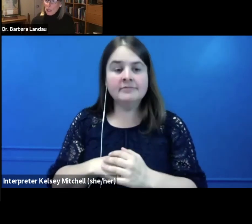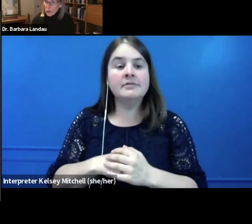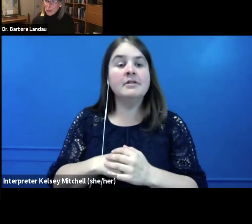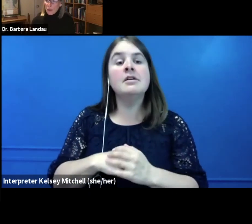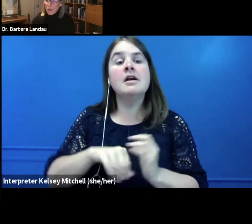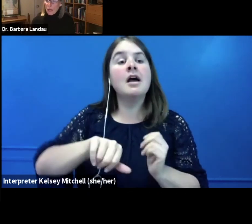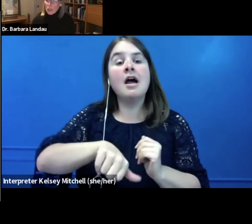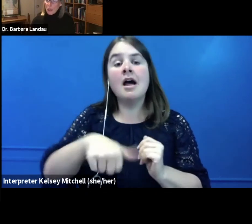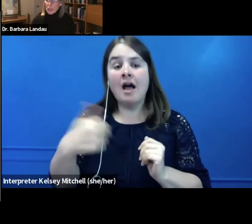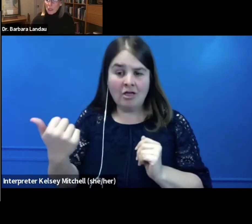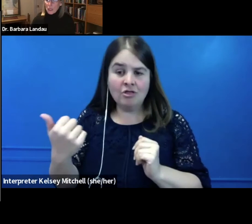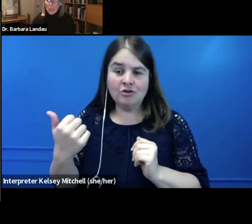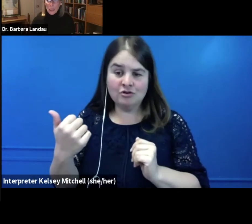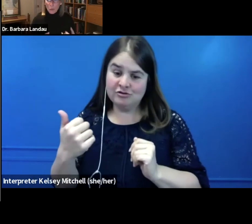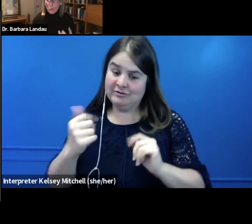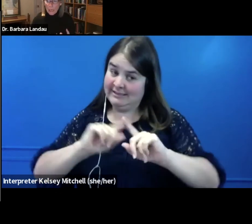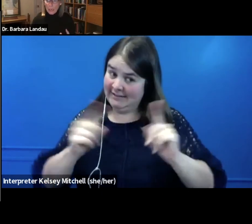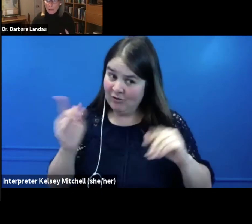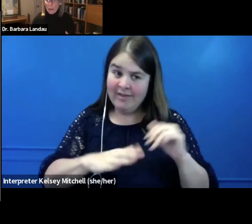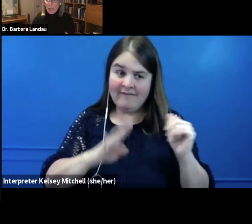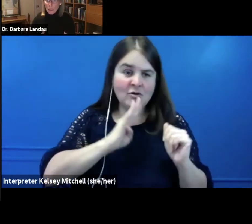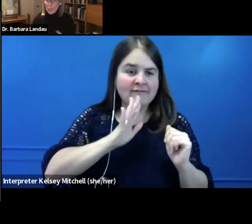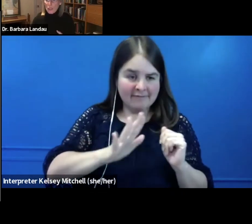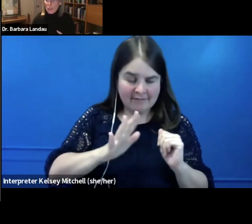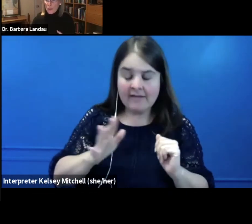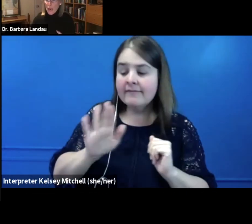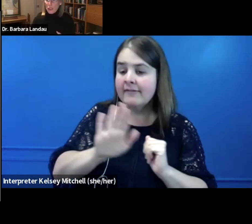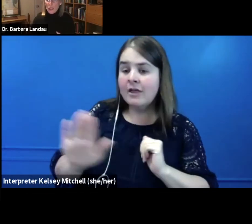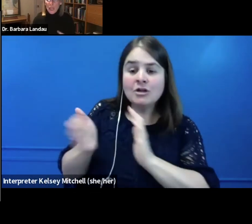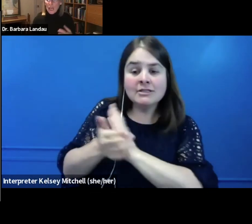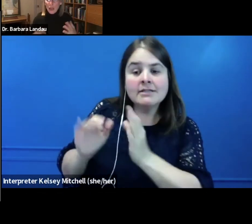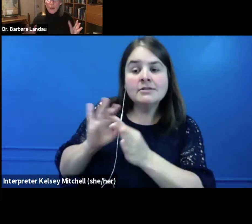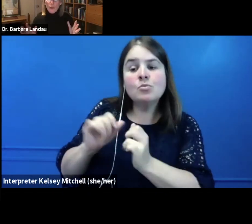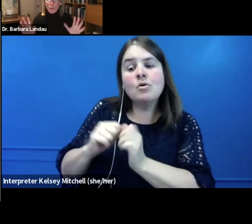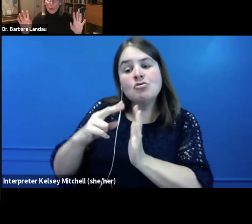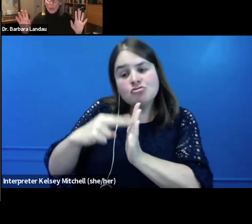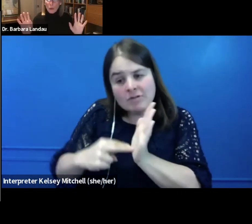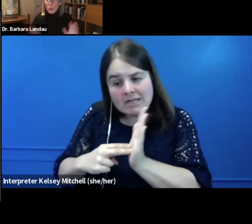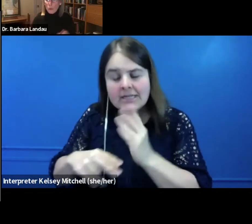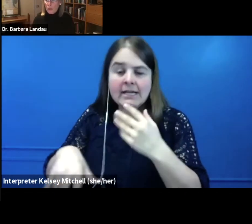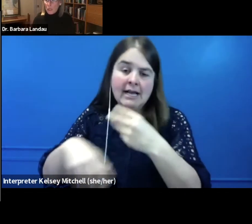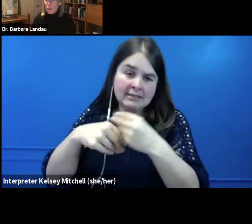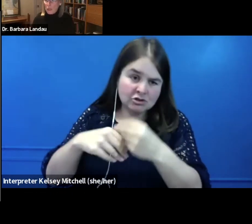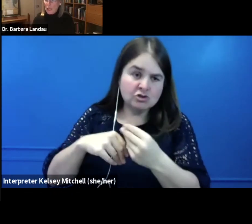interesting for education is things like reading addition subtraction and other